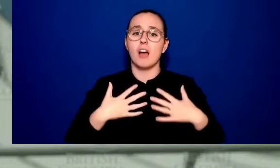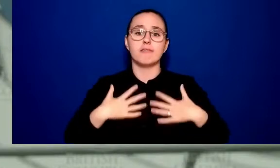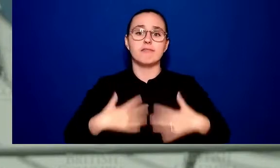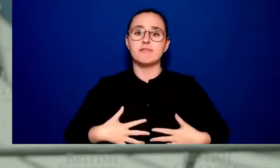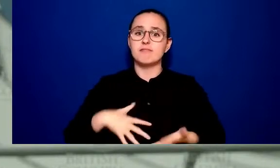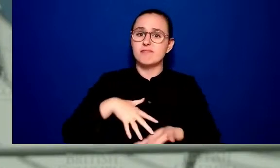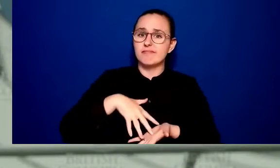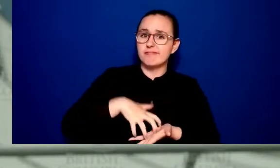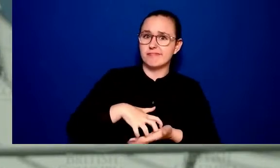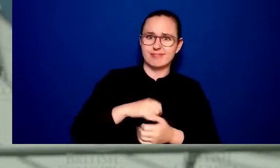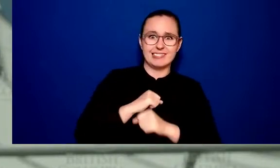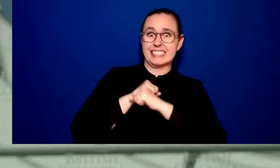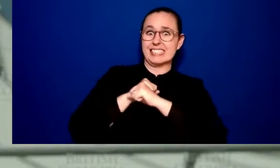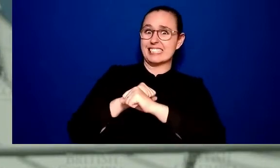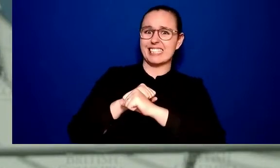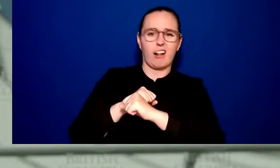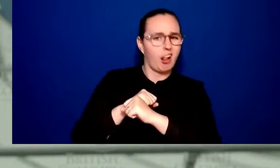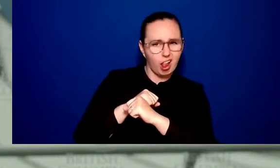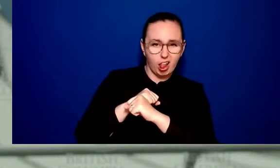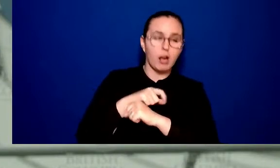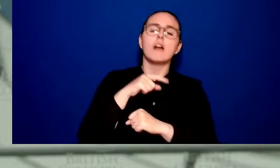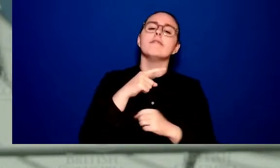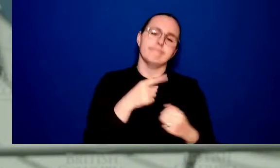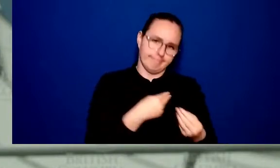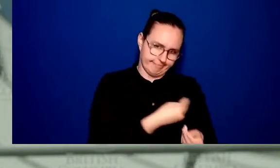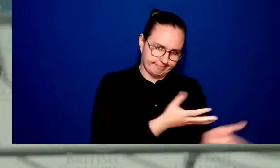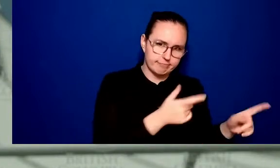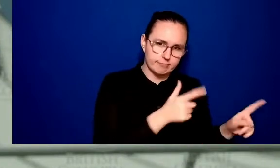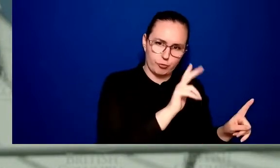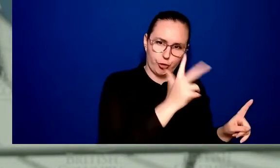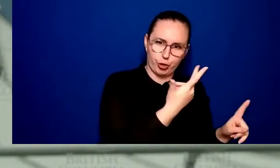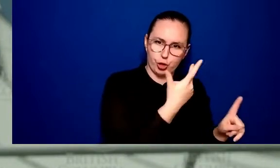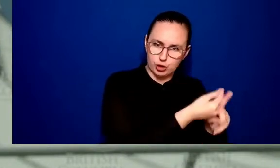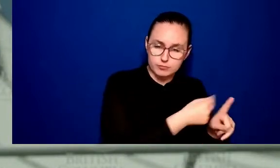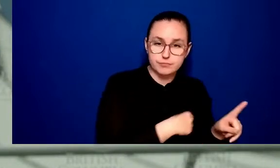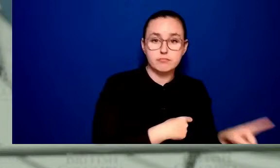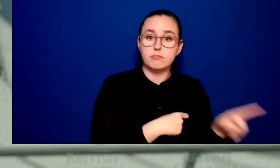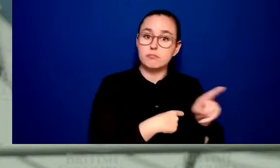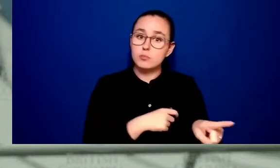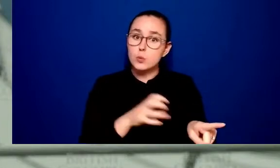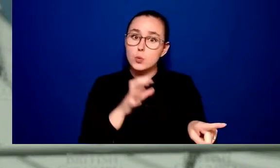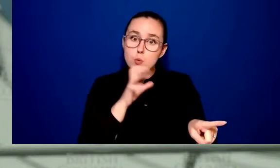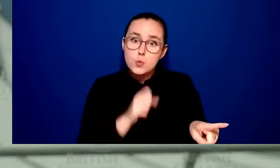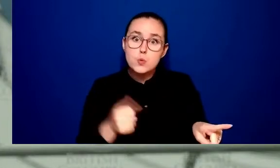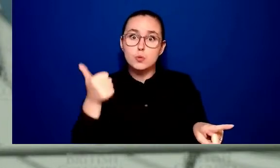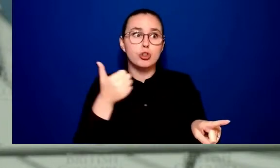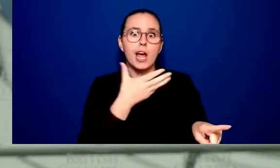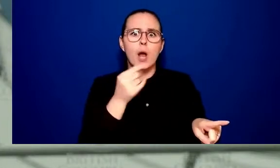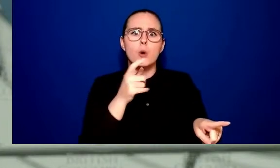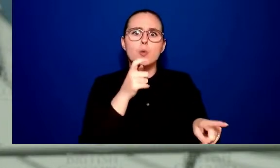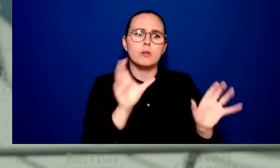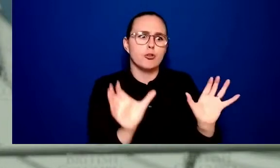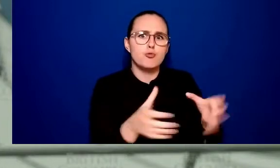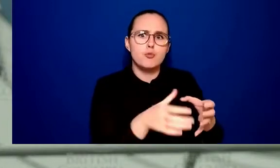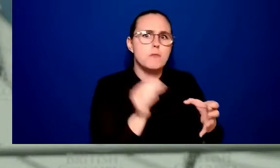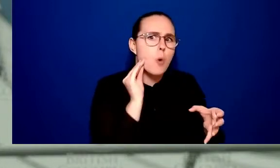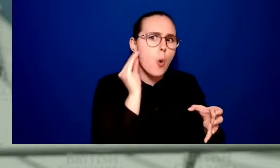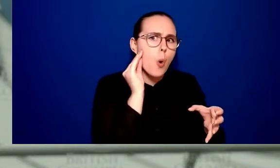care. We are looking at other